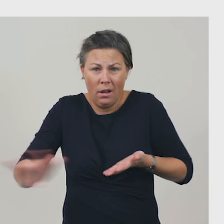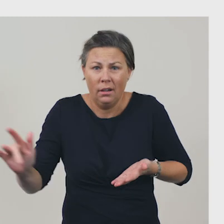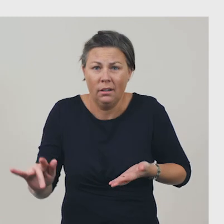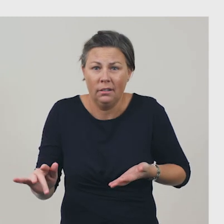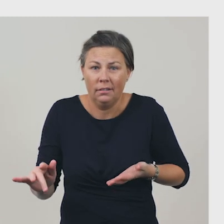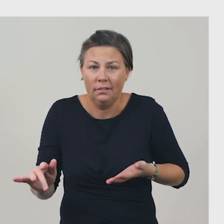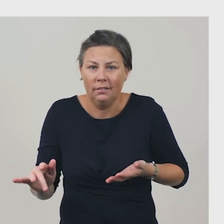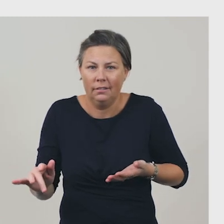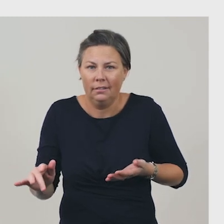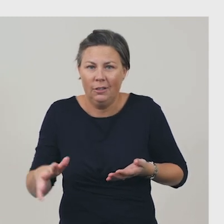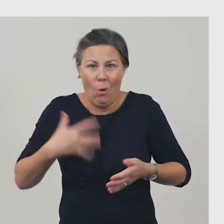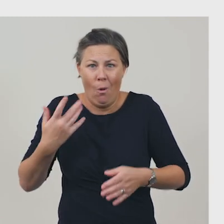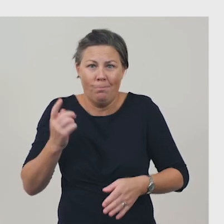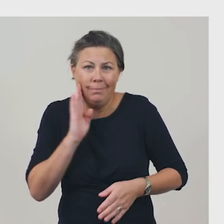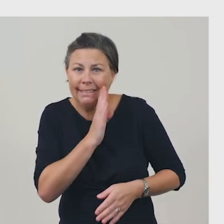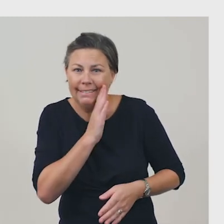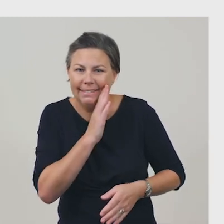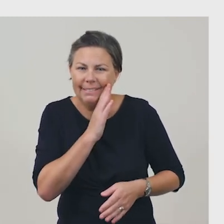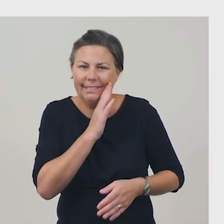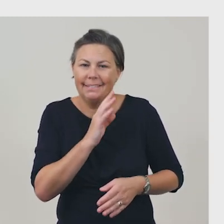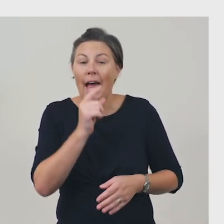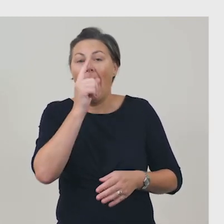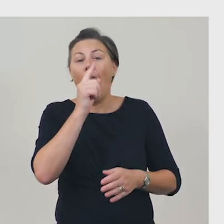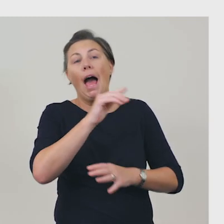And we could add in a question at the end too, like: